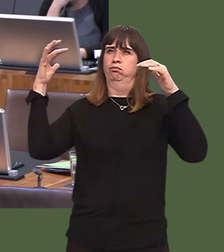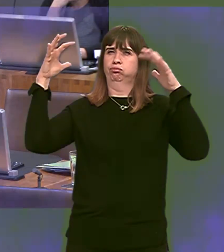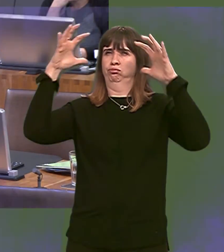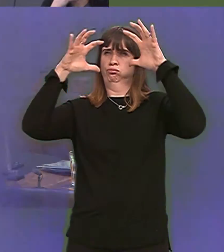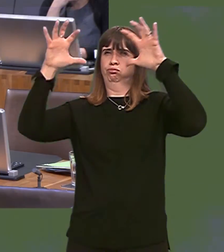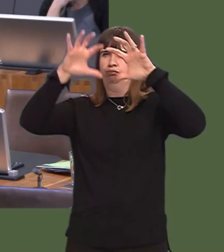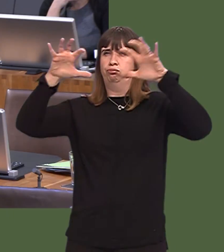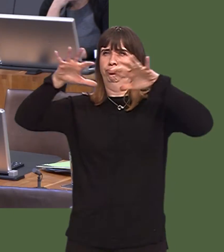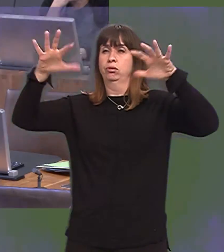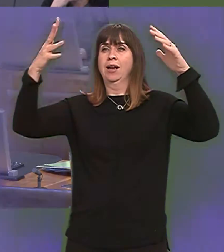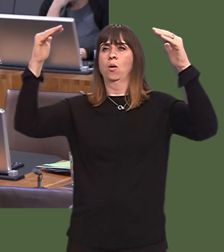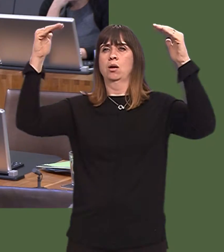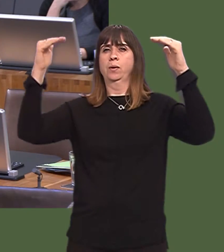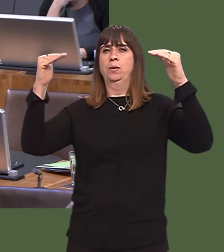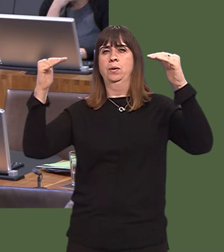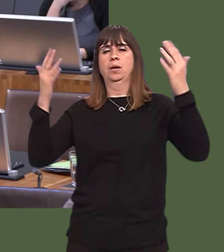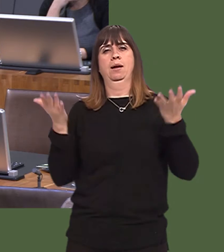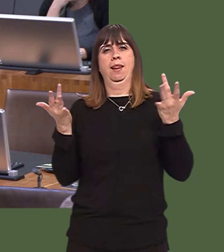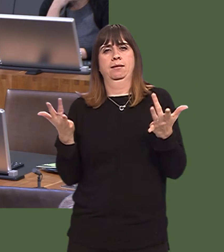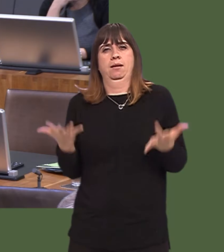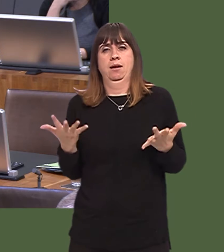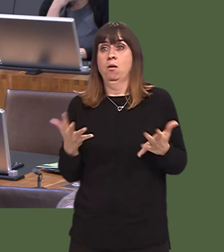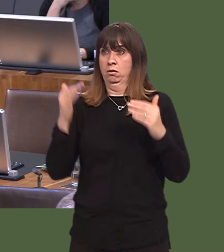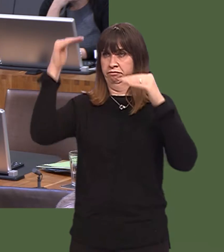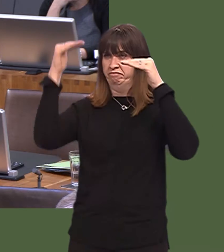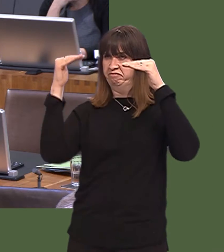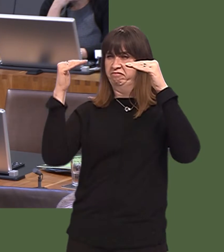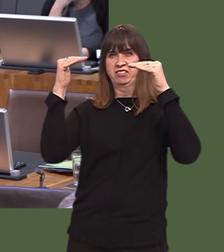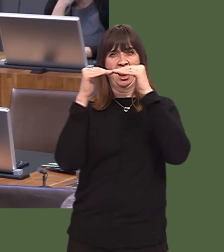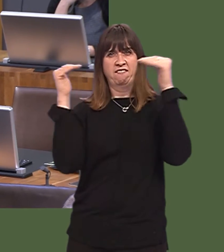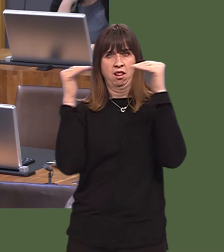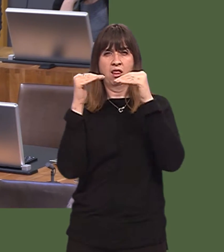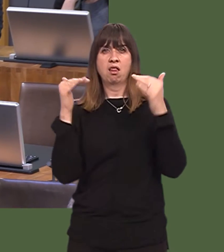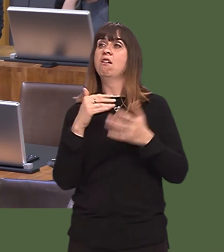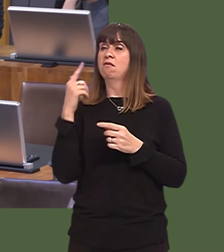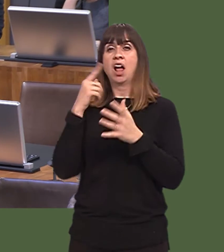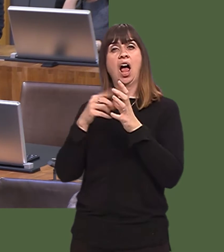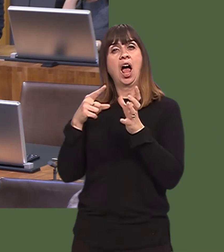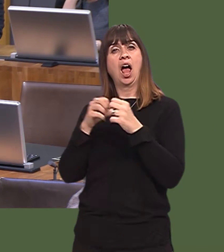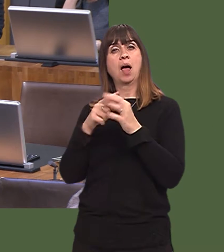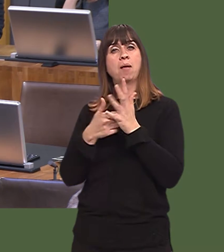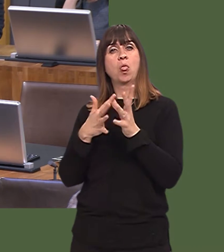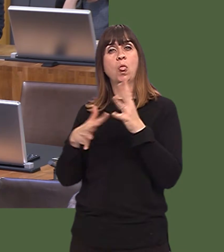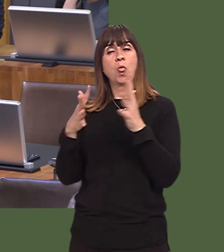On 6 January, NRW wrote to RWE setting out their intention to begin the process of modifying Aberthawís permit.